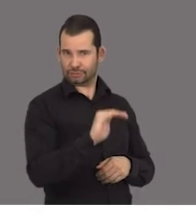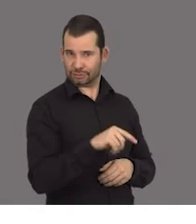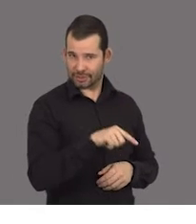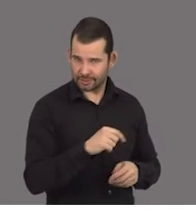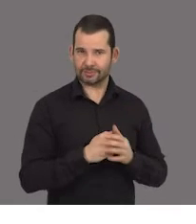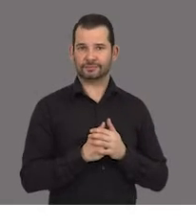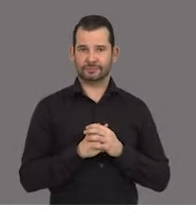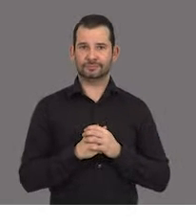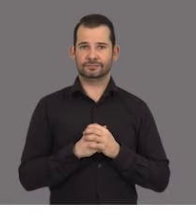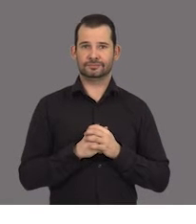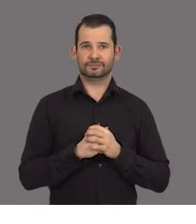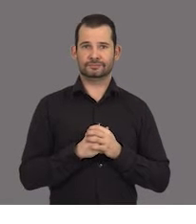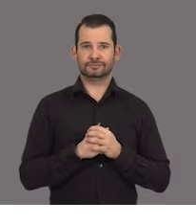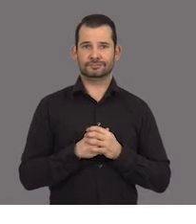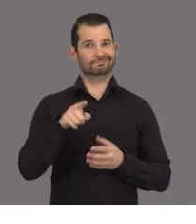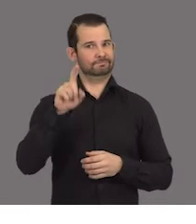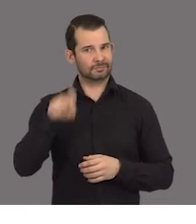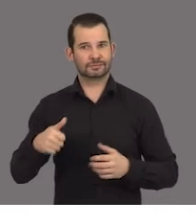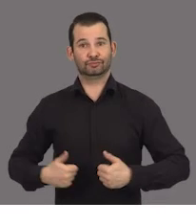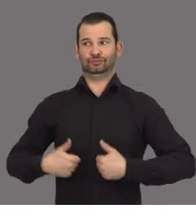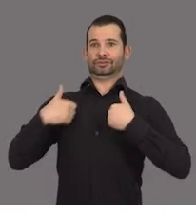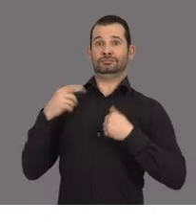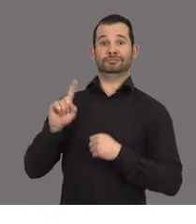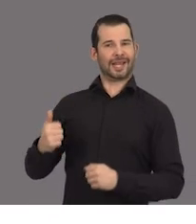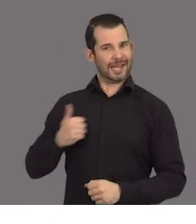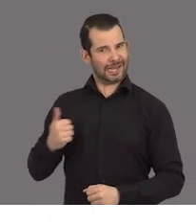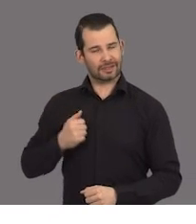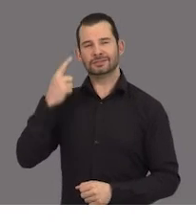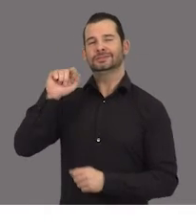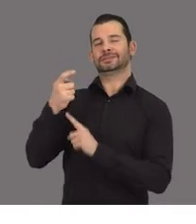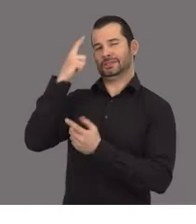And you must be a resident of Canada for tax purposes.